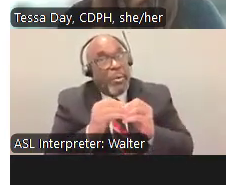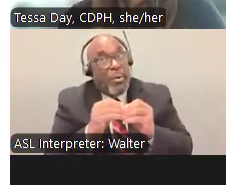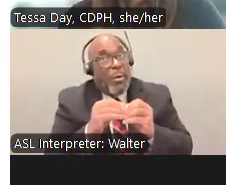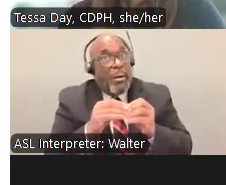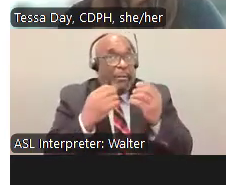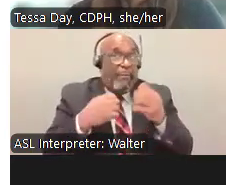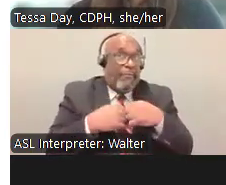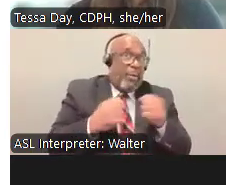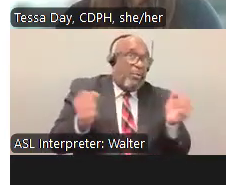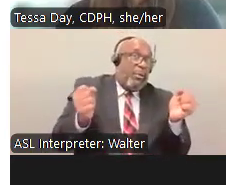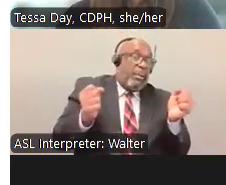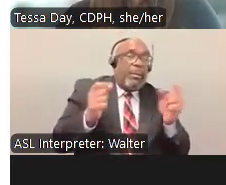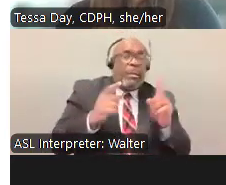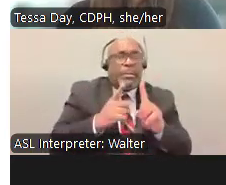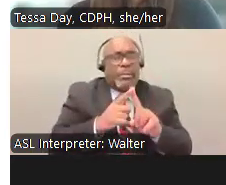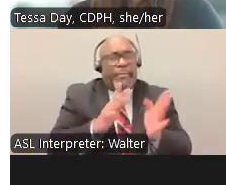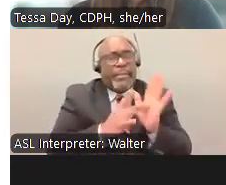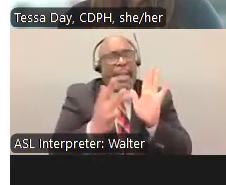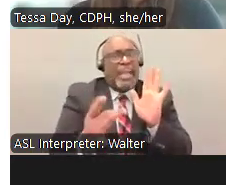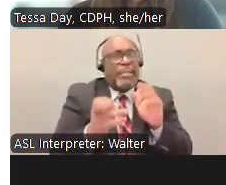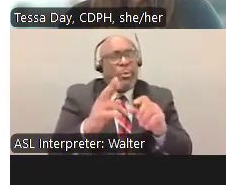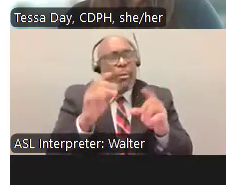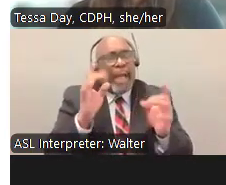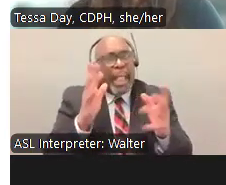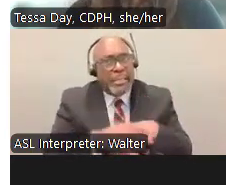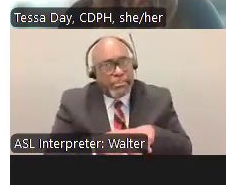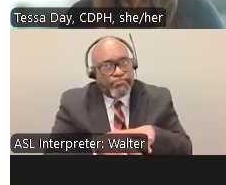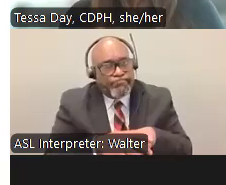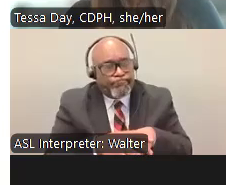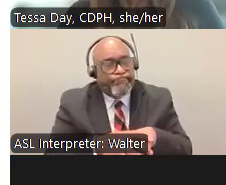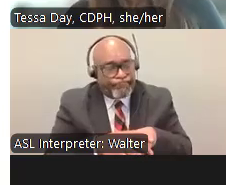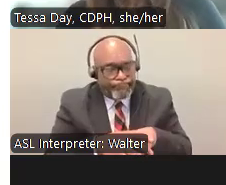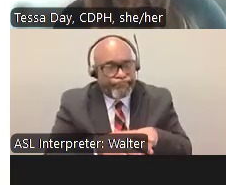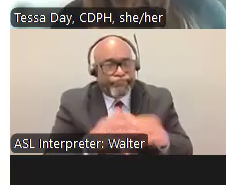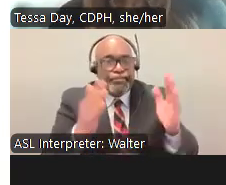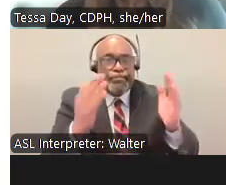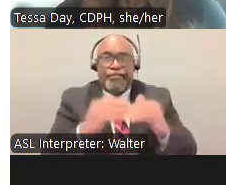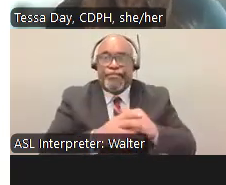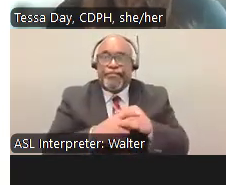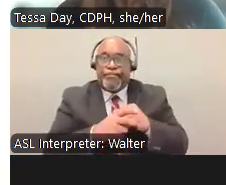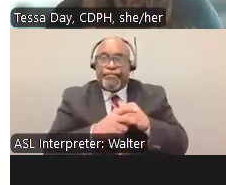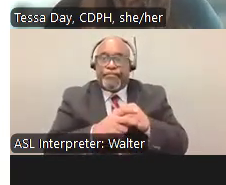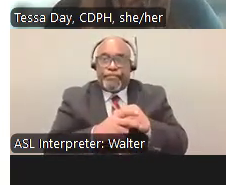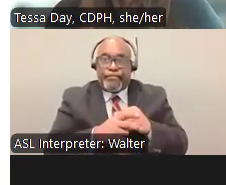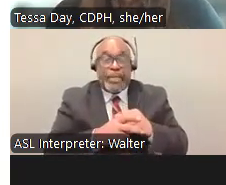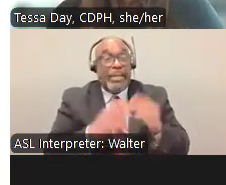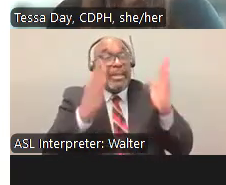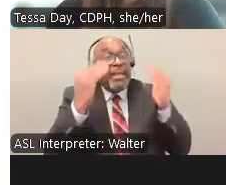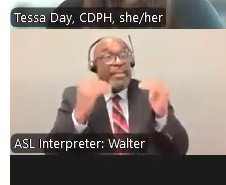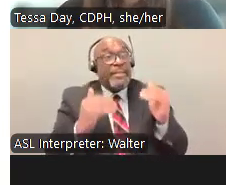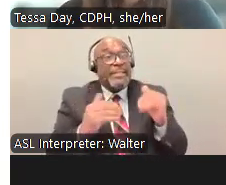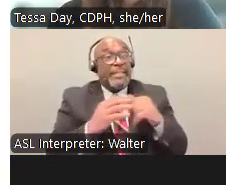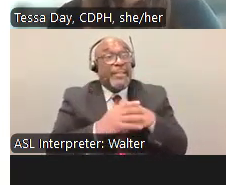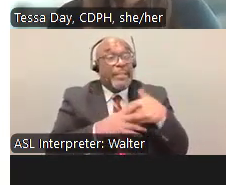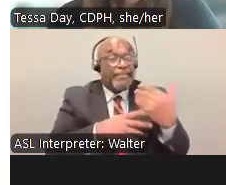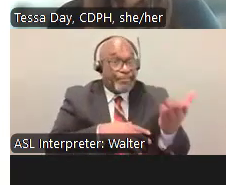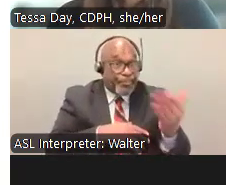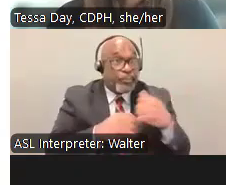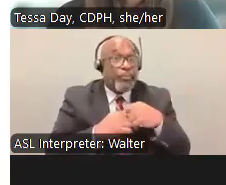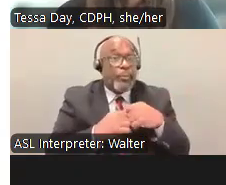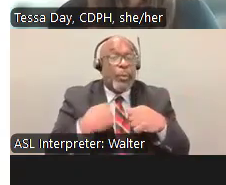13:31:52 or violence. This next section 13:31:54 here we are looking at measures